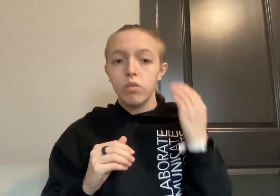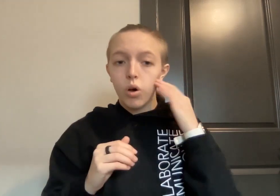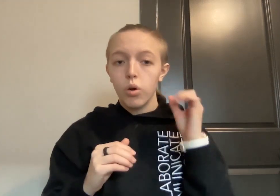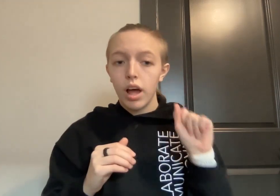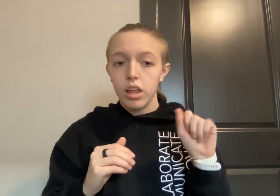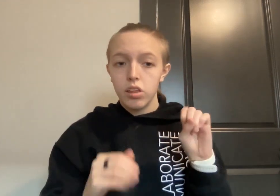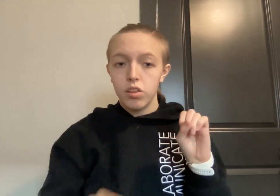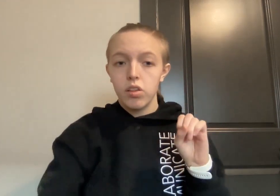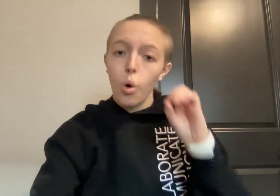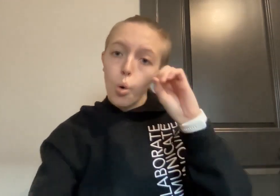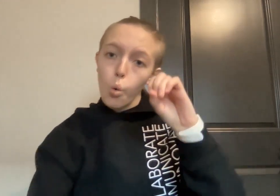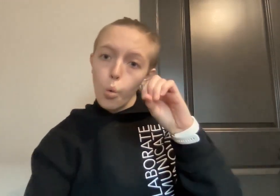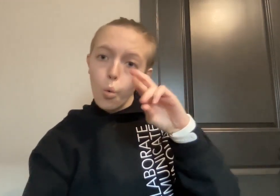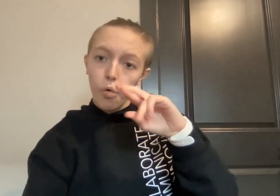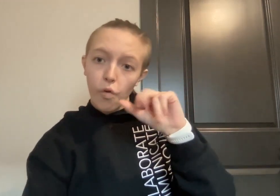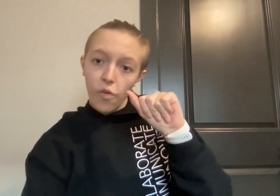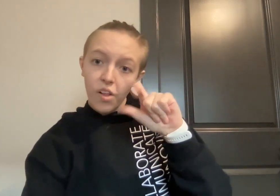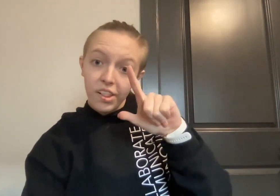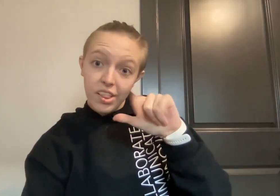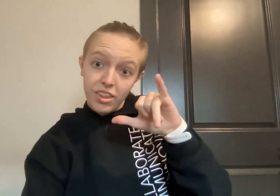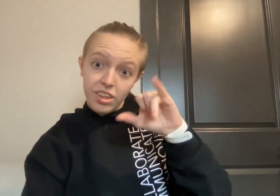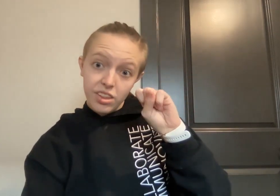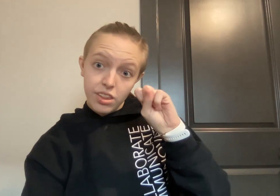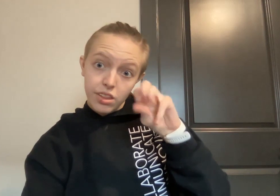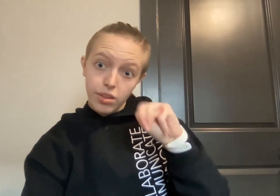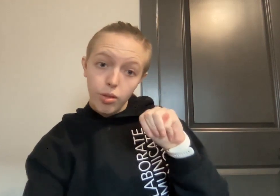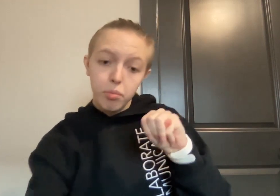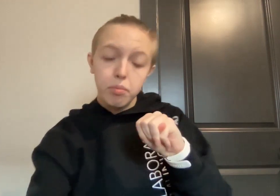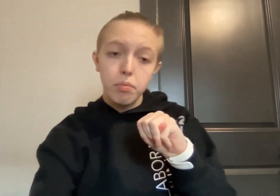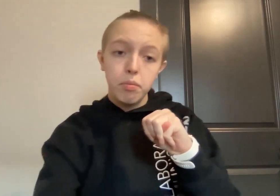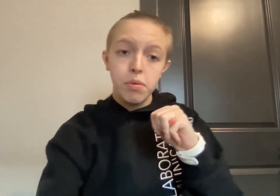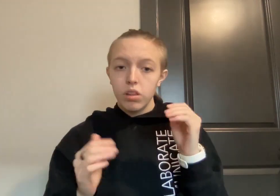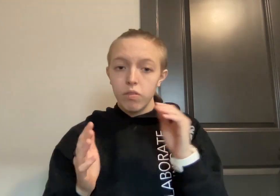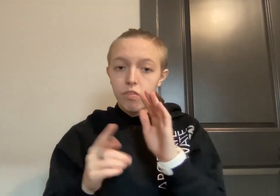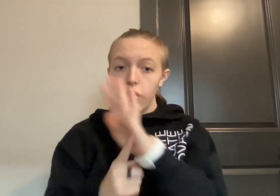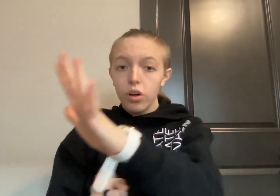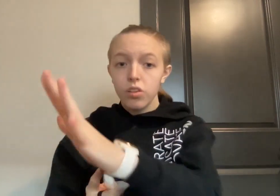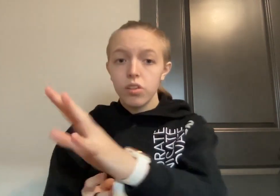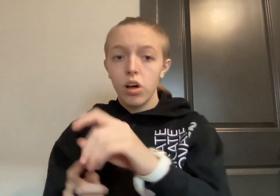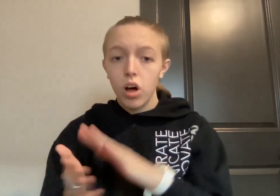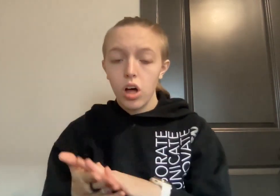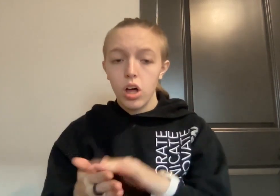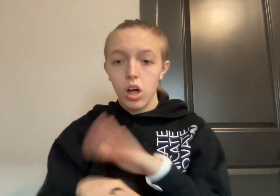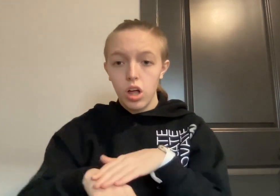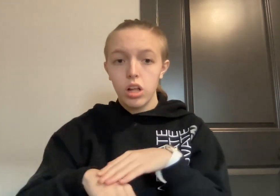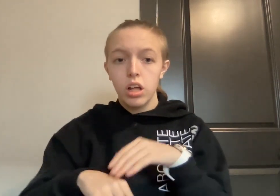known as Oralism was forced on